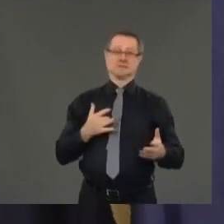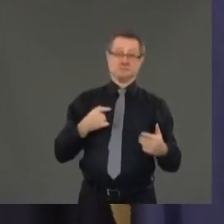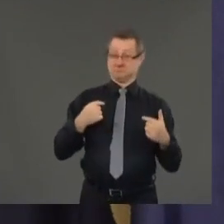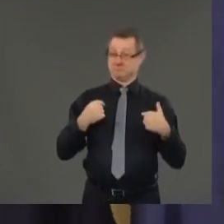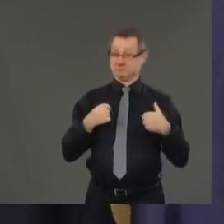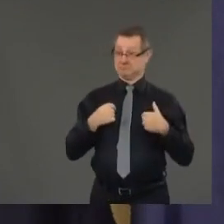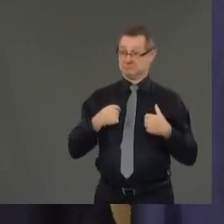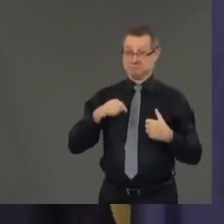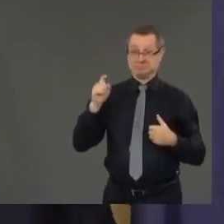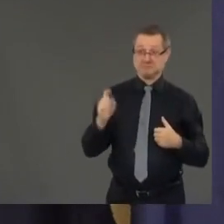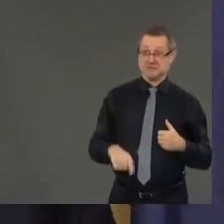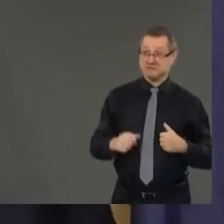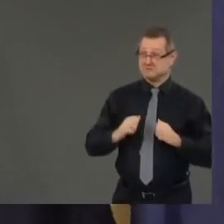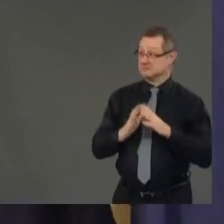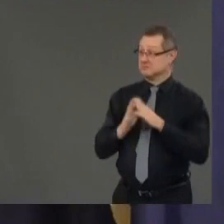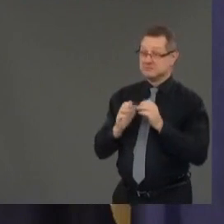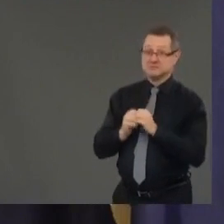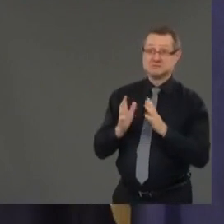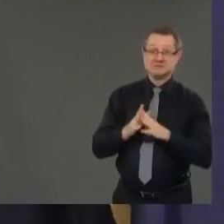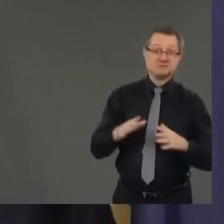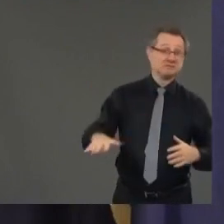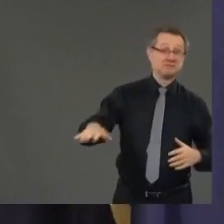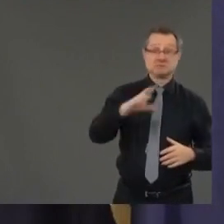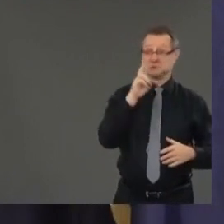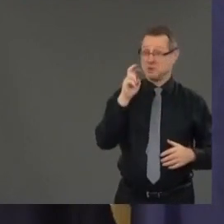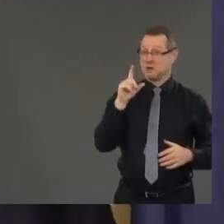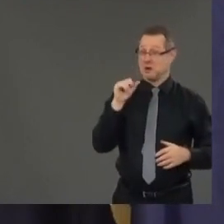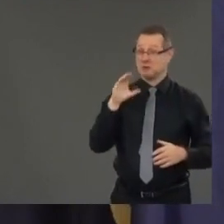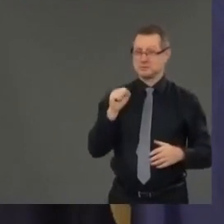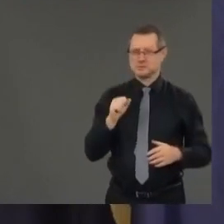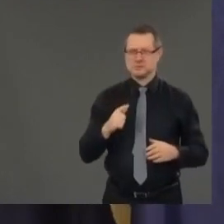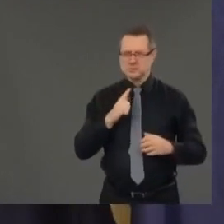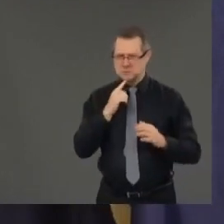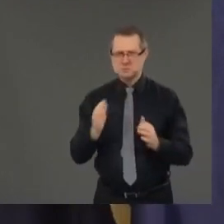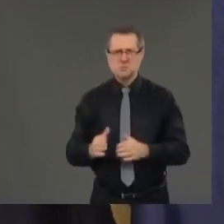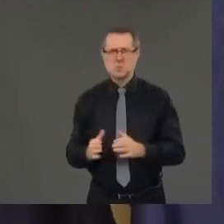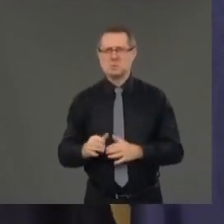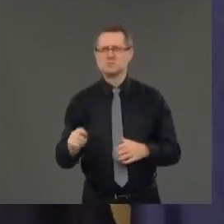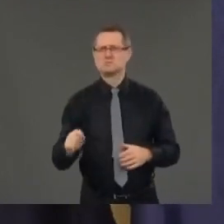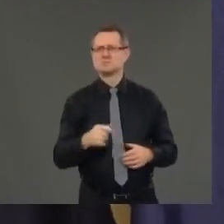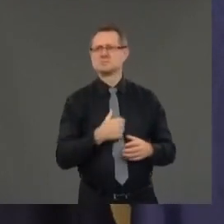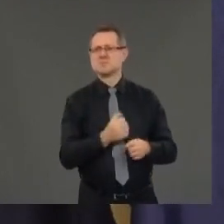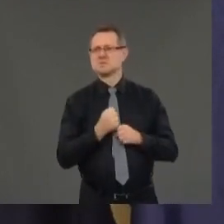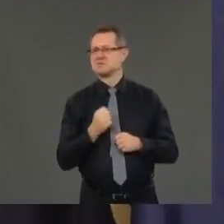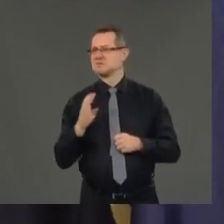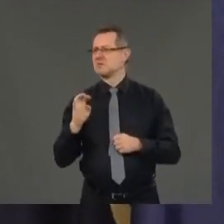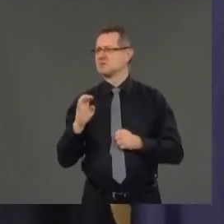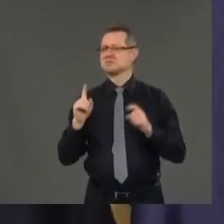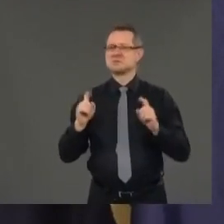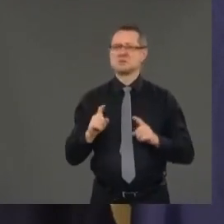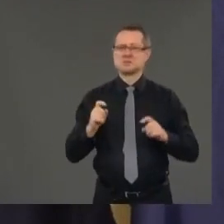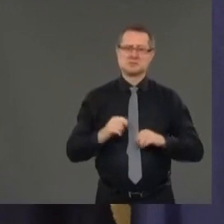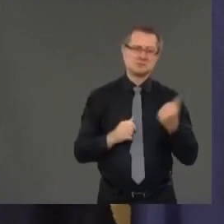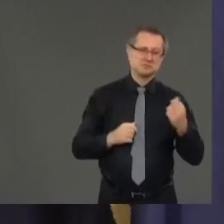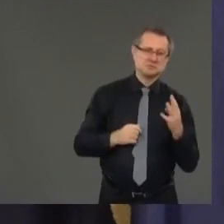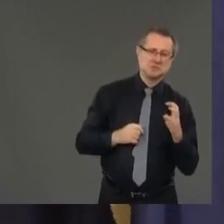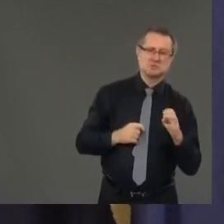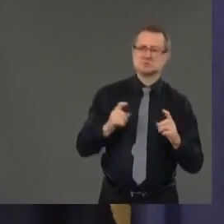SMALLER TABS IN YOUR STATE ALSO WHICH IS HARDER FOR A STATE TO DO RIGHT?